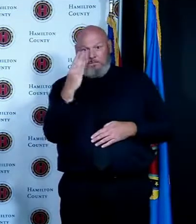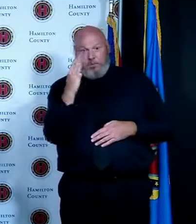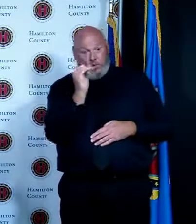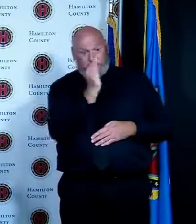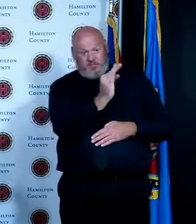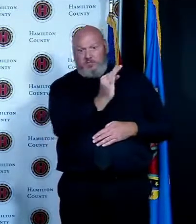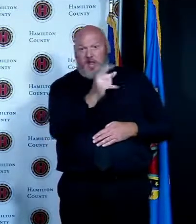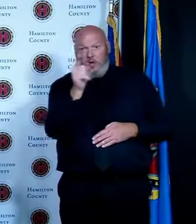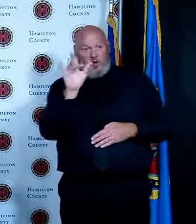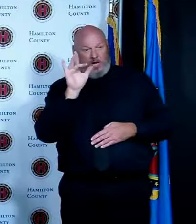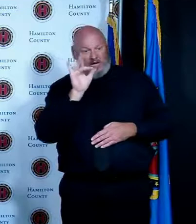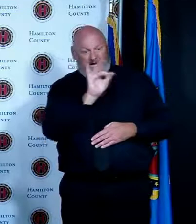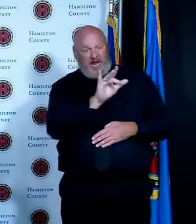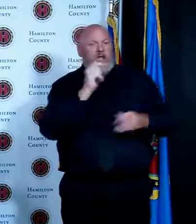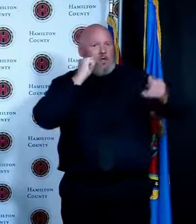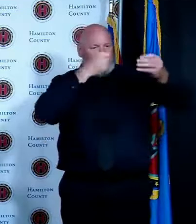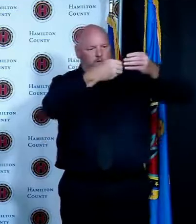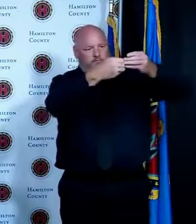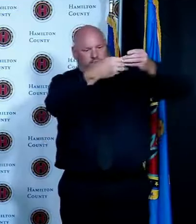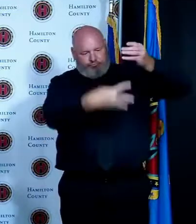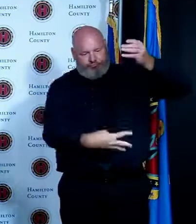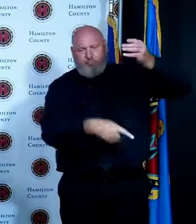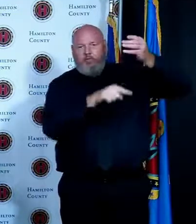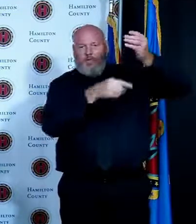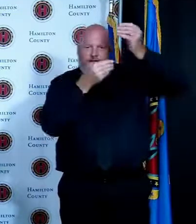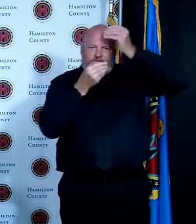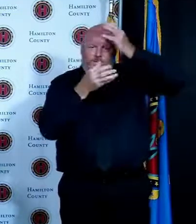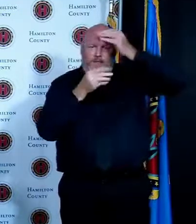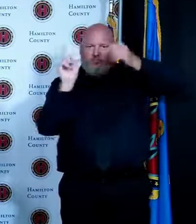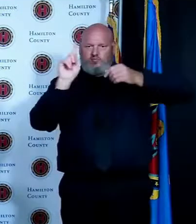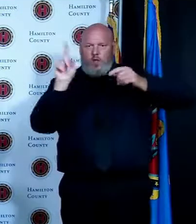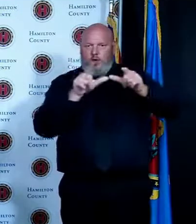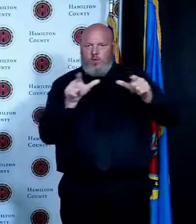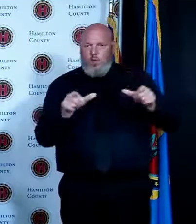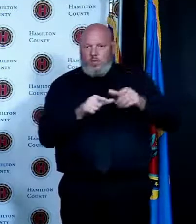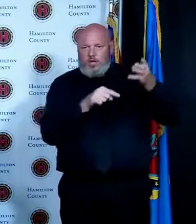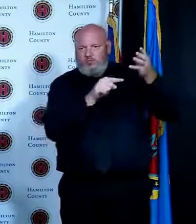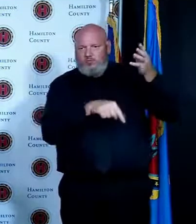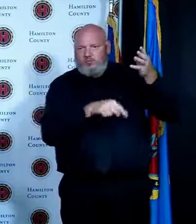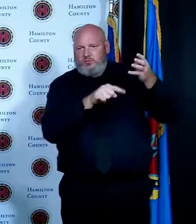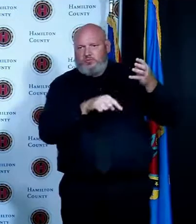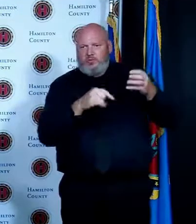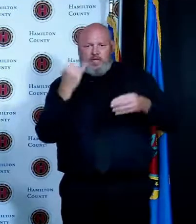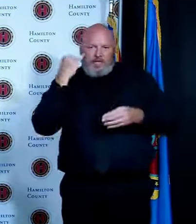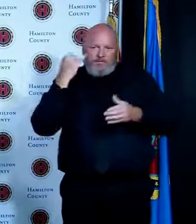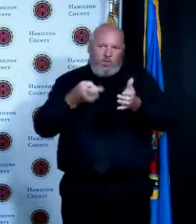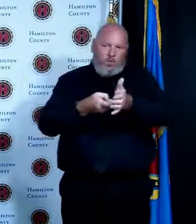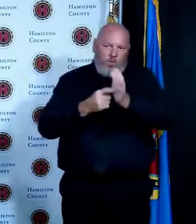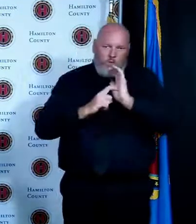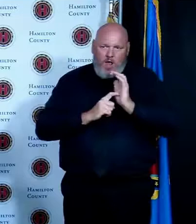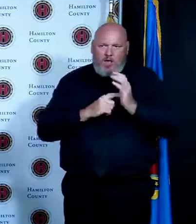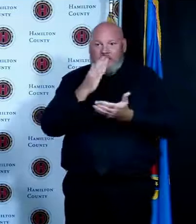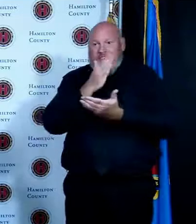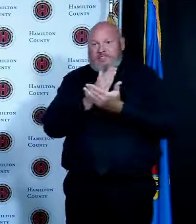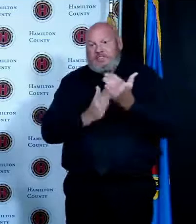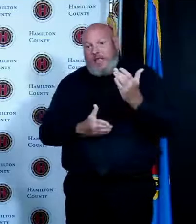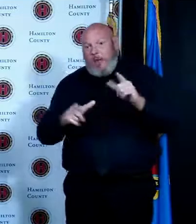some sites require an appointment and some sites require neither of these you can just show up and get tested i would recommend if you select the site